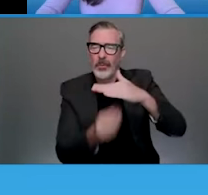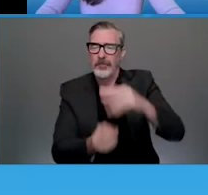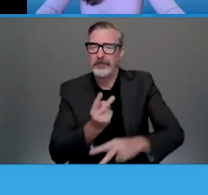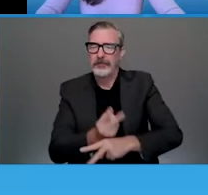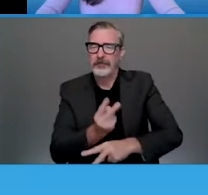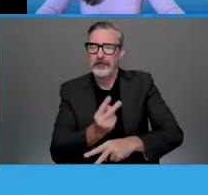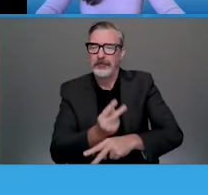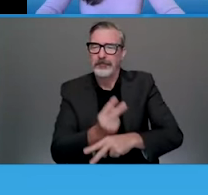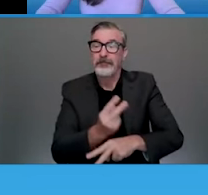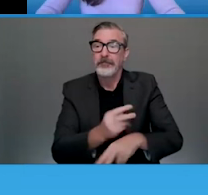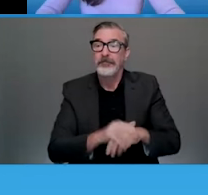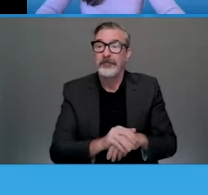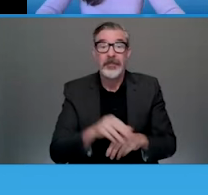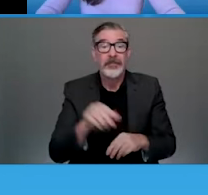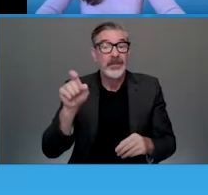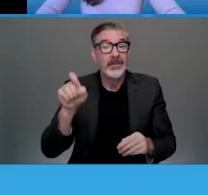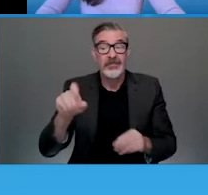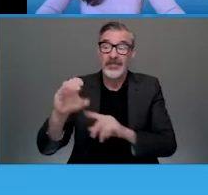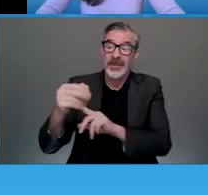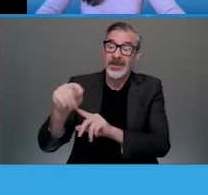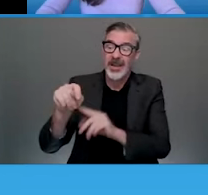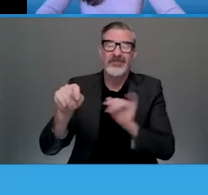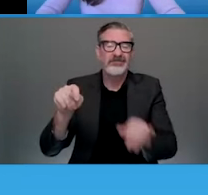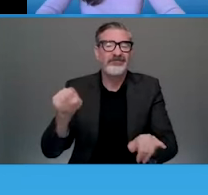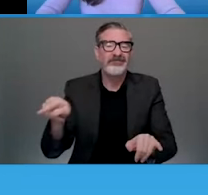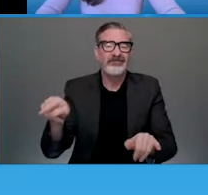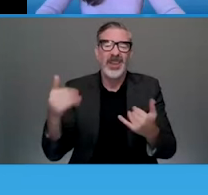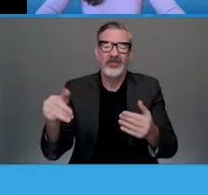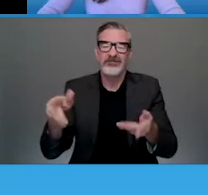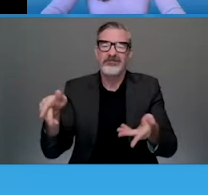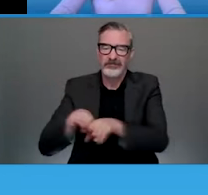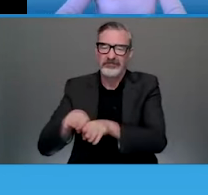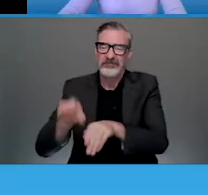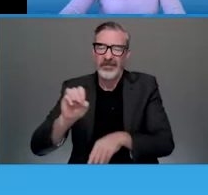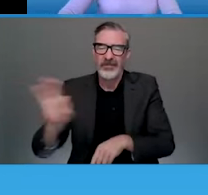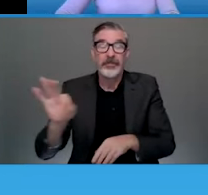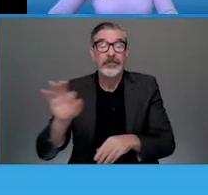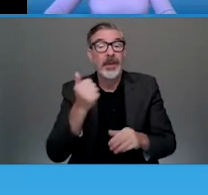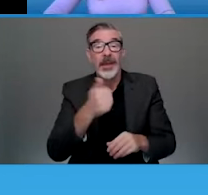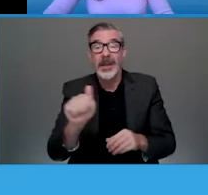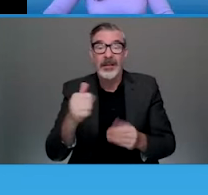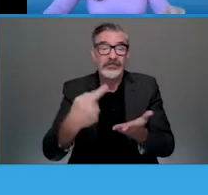If you need further assistance. Please reach out to info@RickHansen.com